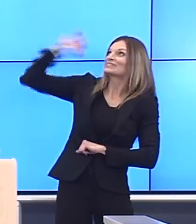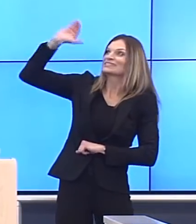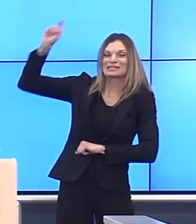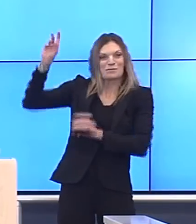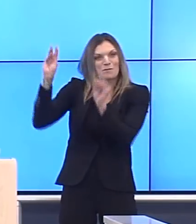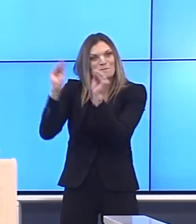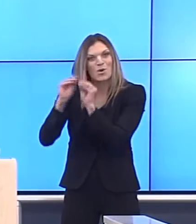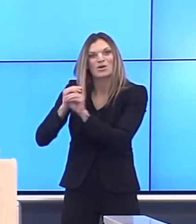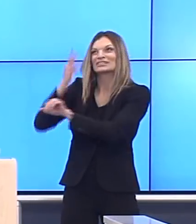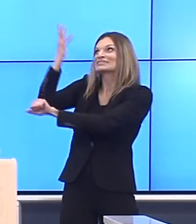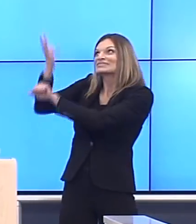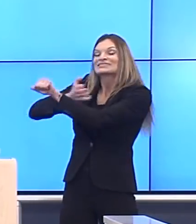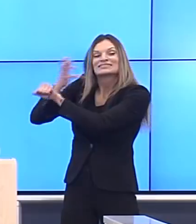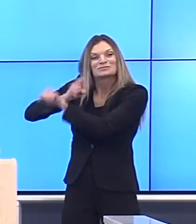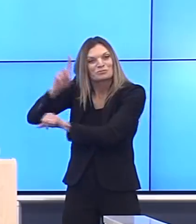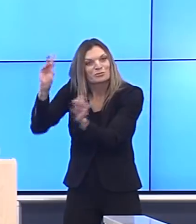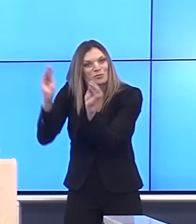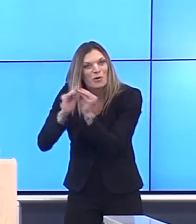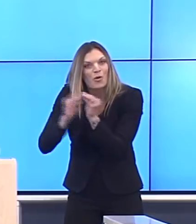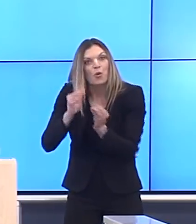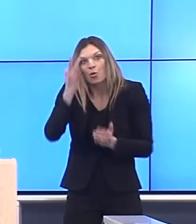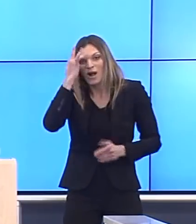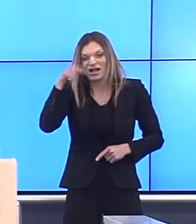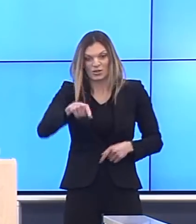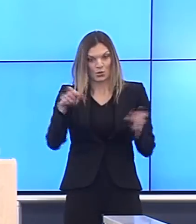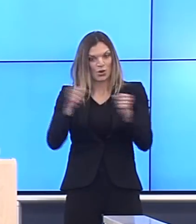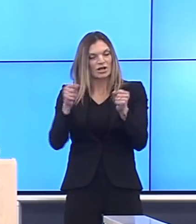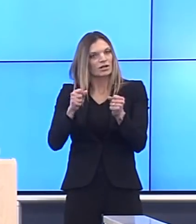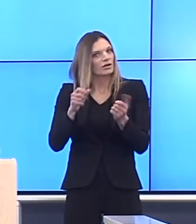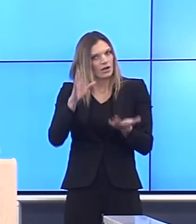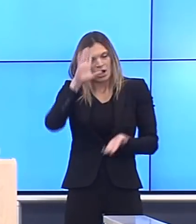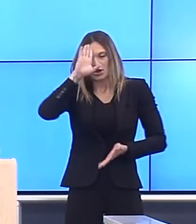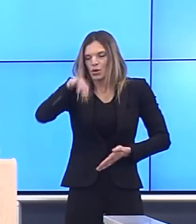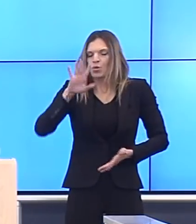FEDERAL GOVERNMENT AS WELL. THROUGH THESE TOUGH TIMES. WE NEED MORE LEADERSHIP AT THE FEDERAL LEVEL. SO WE CAN MAKE